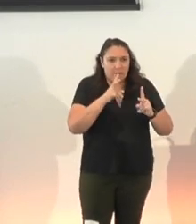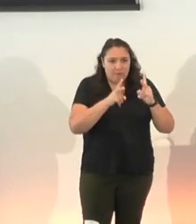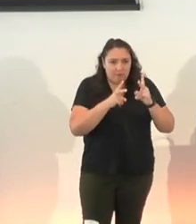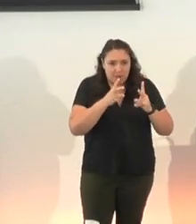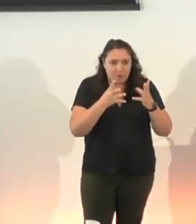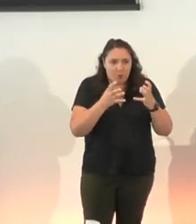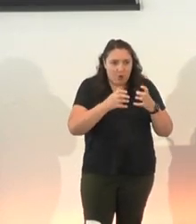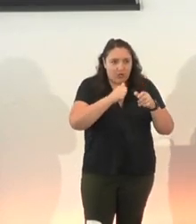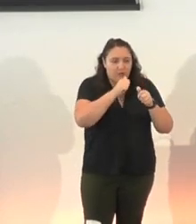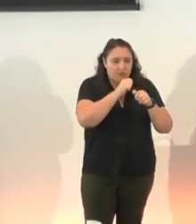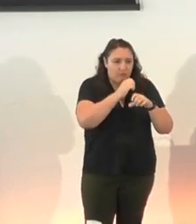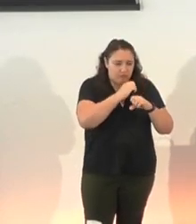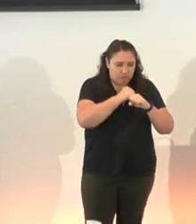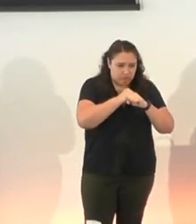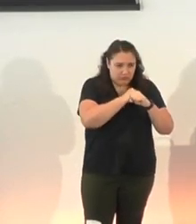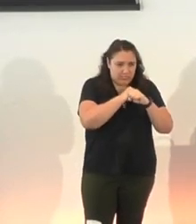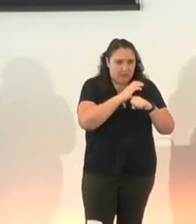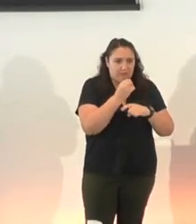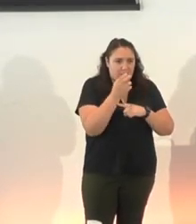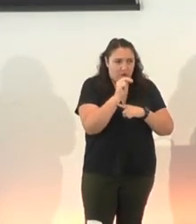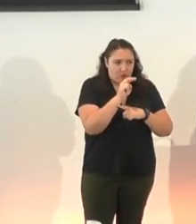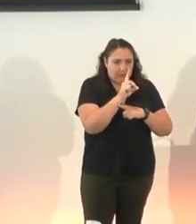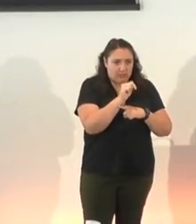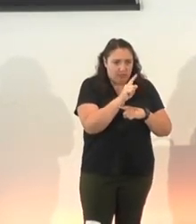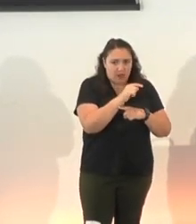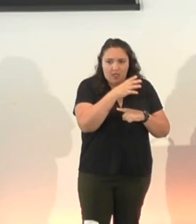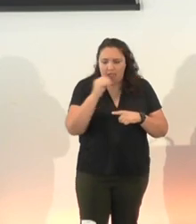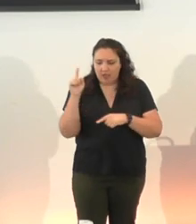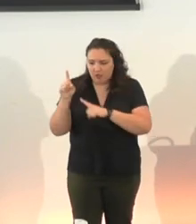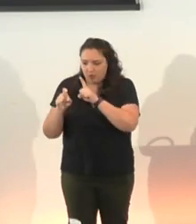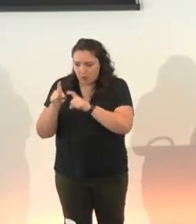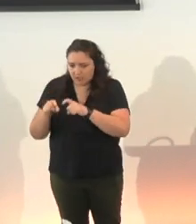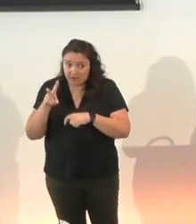data and controlling their own data and questions I think VERA is interested in